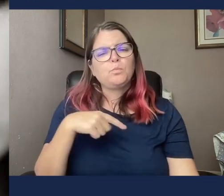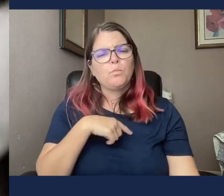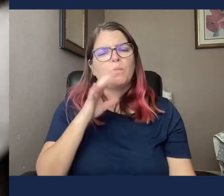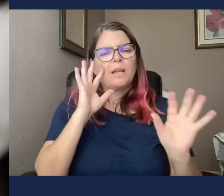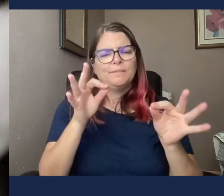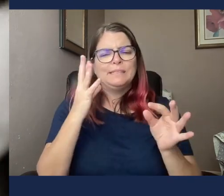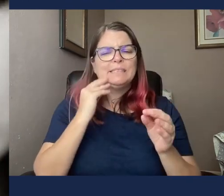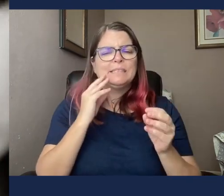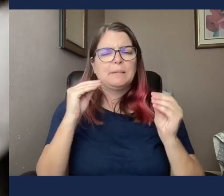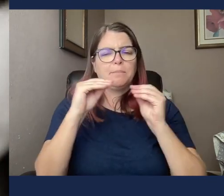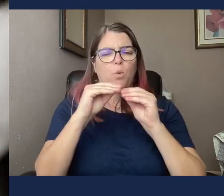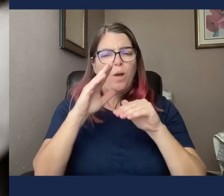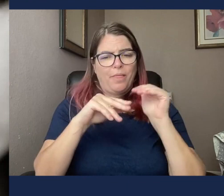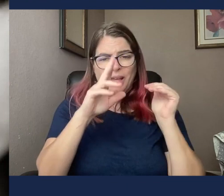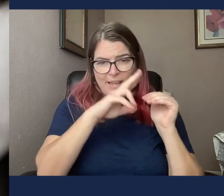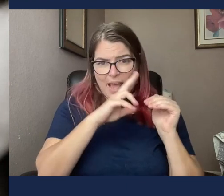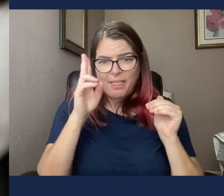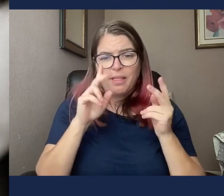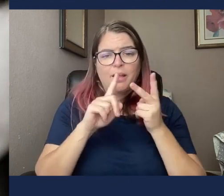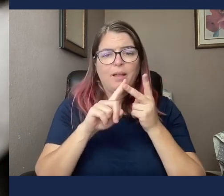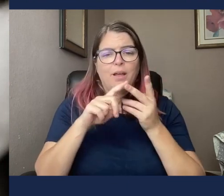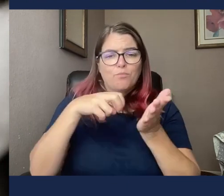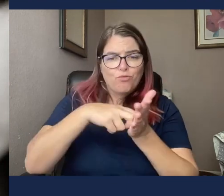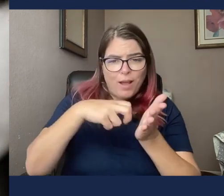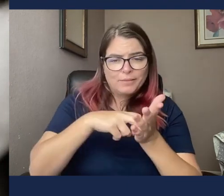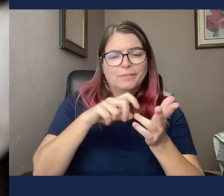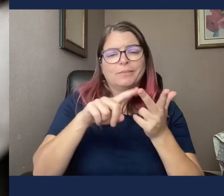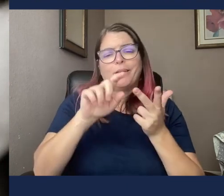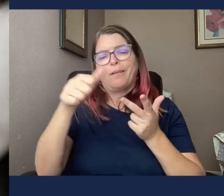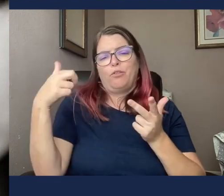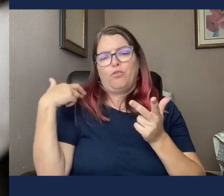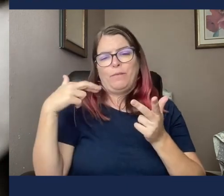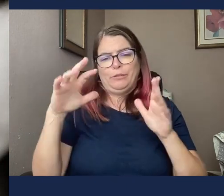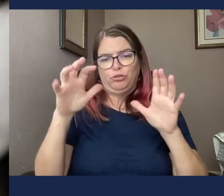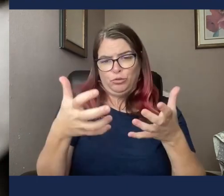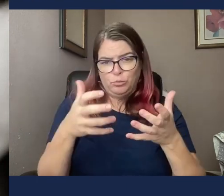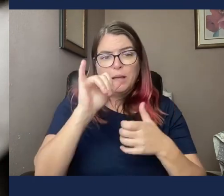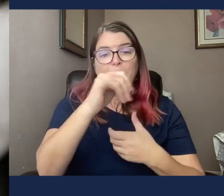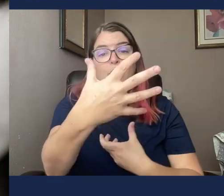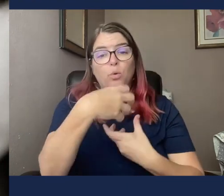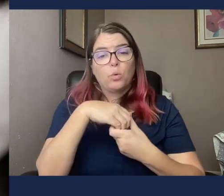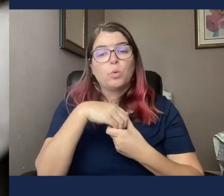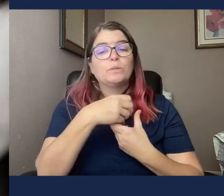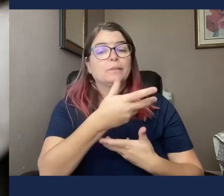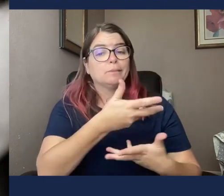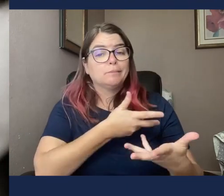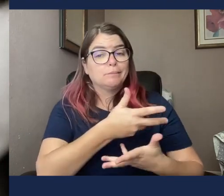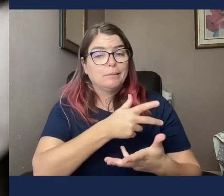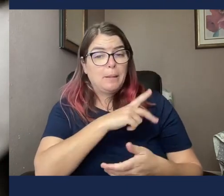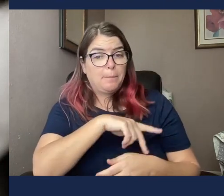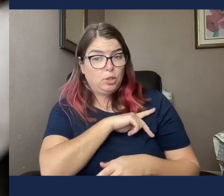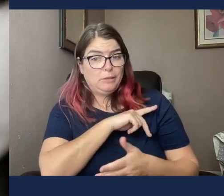Islam encourages violence more than other faiths. One out of two believes Islam is not part